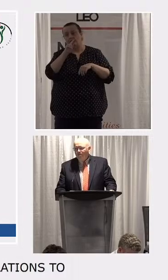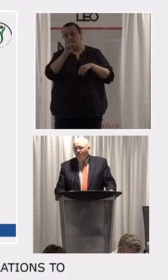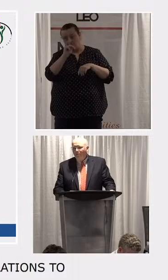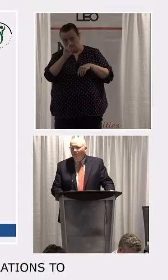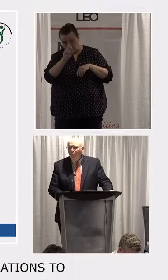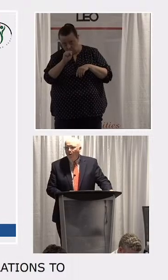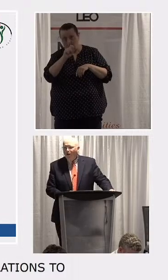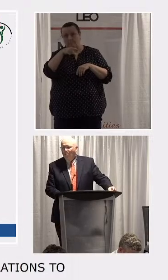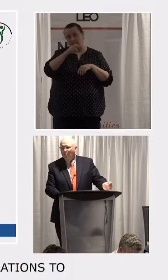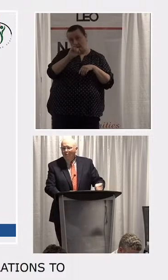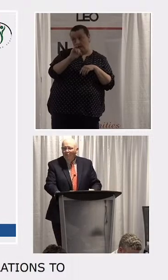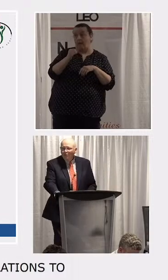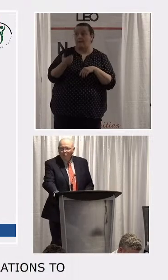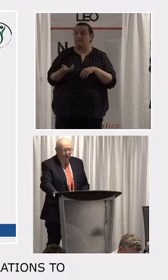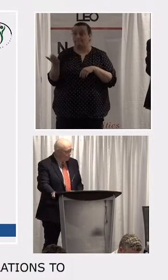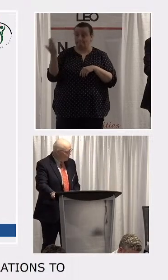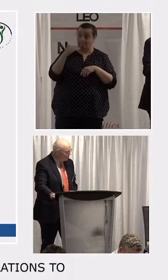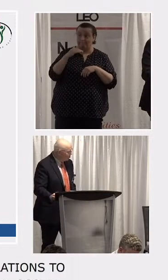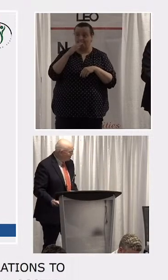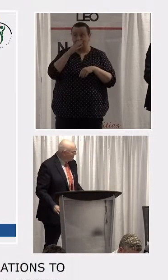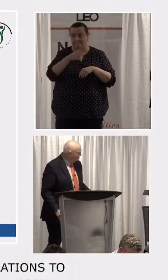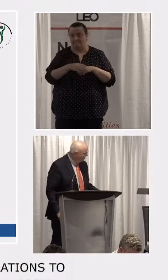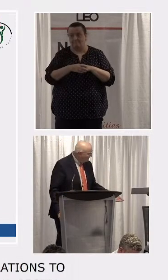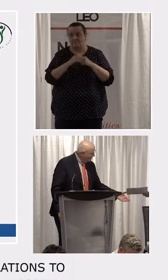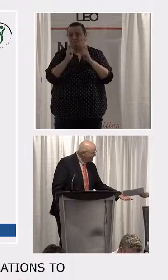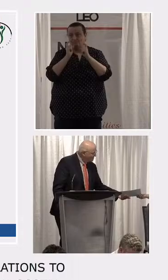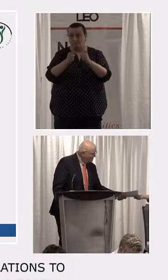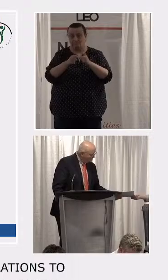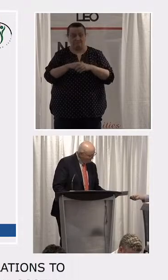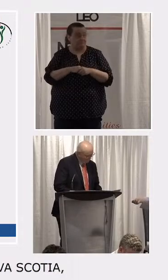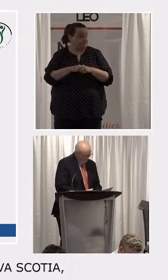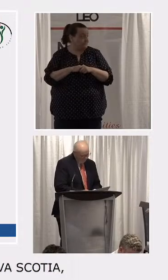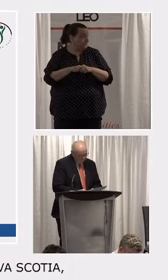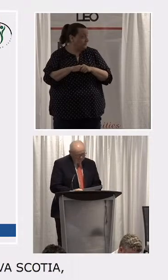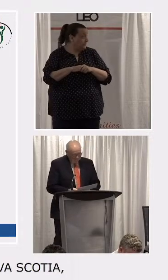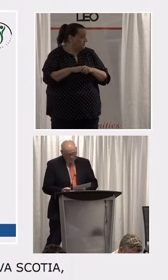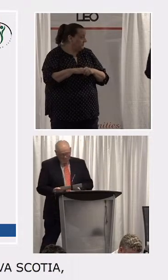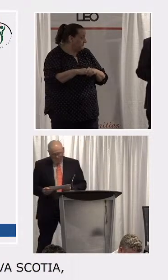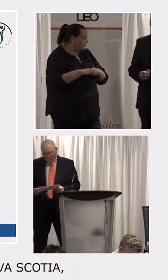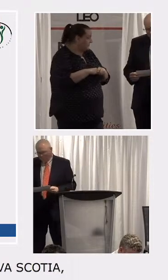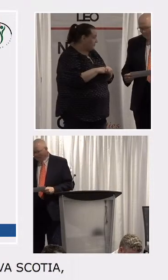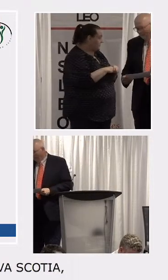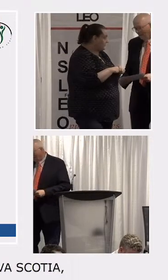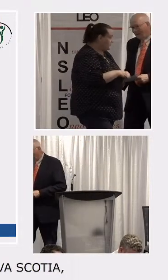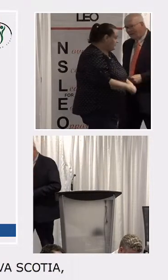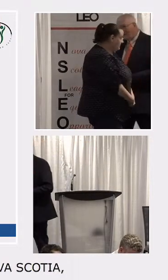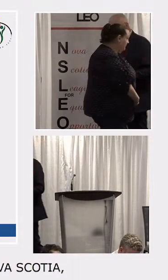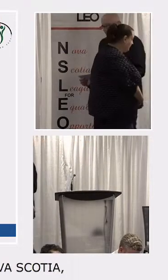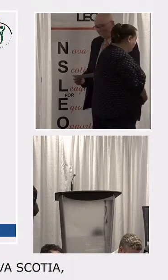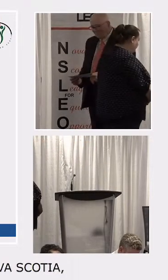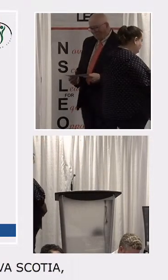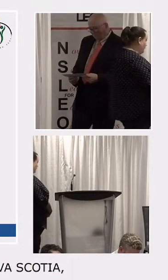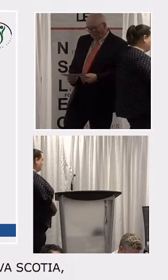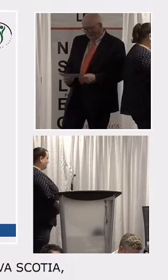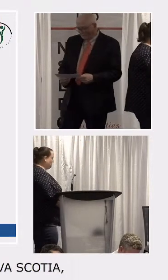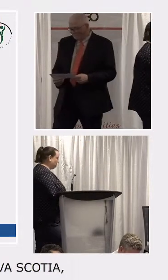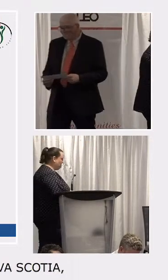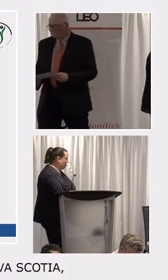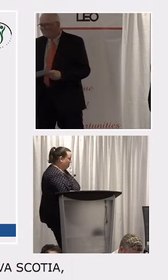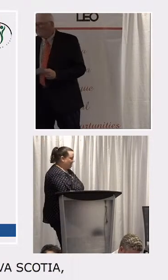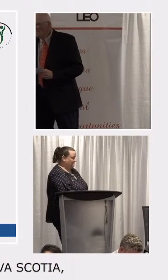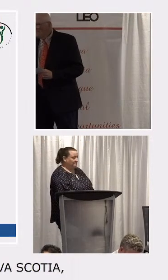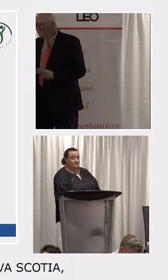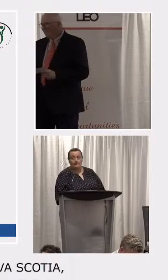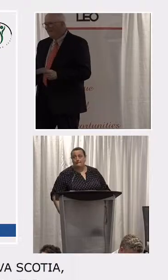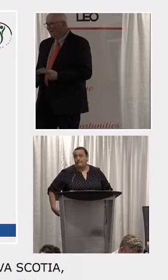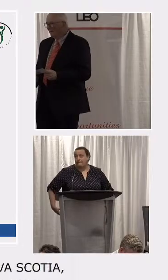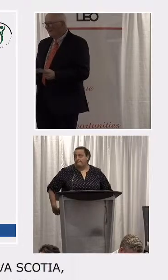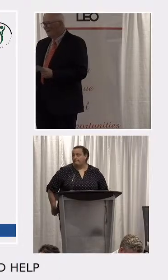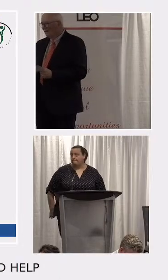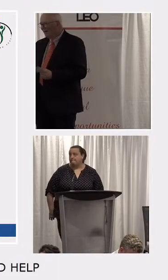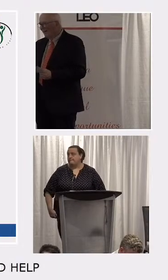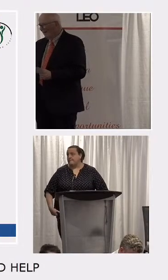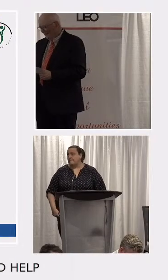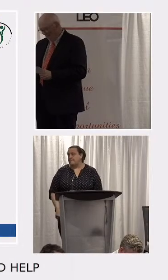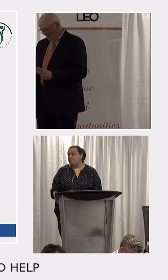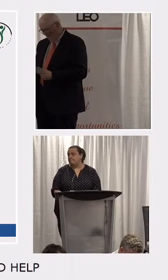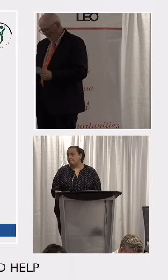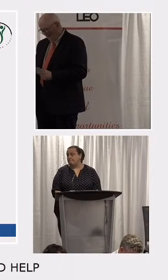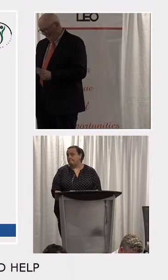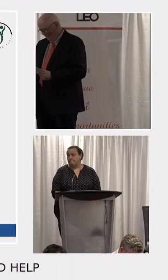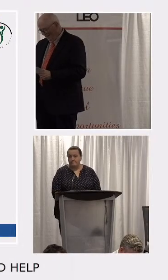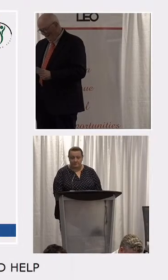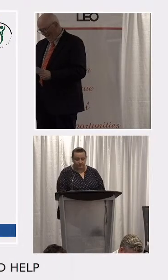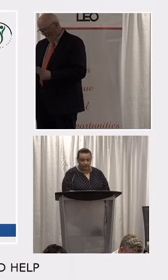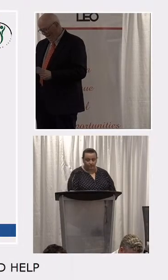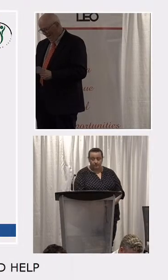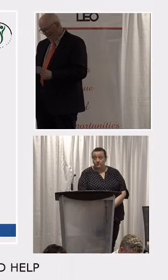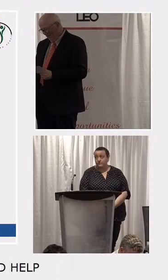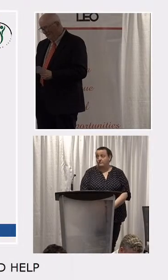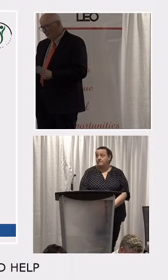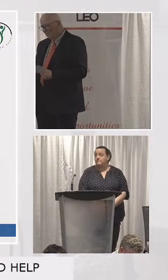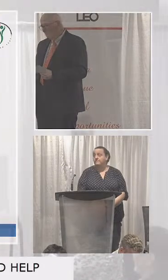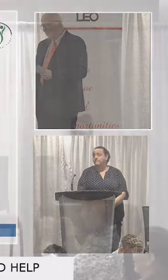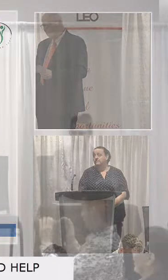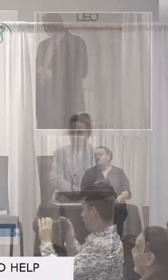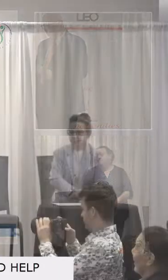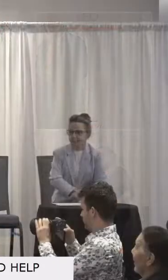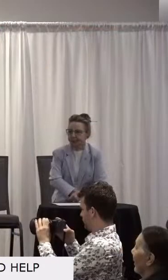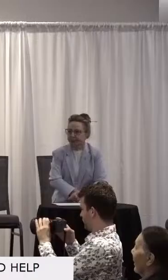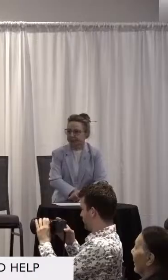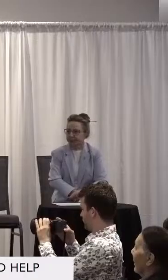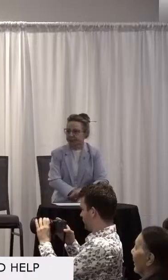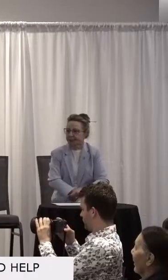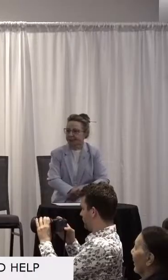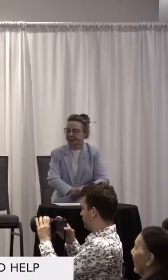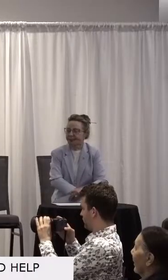WE WILL HAVE YOU COME UP AND HELP YOU ON YOUR JOURNEY.